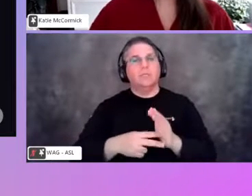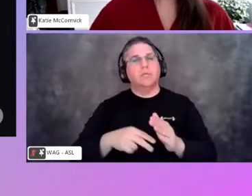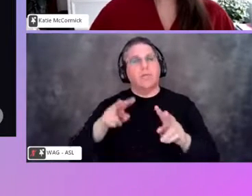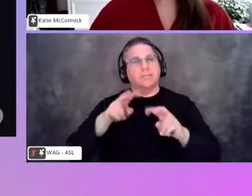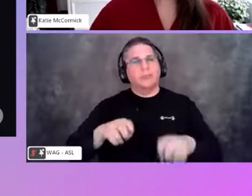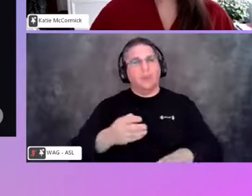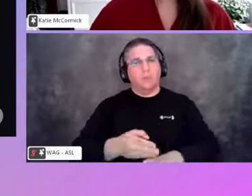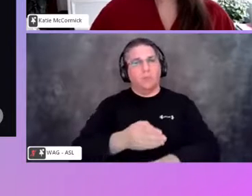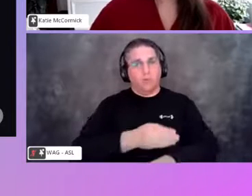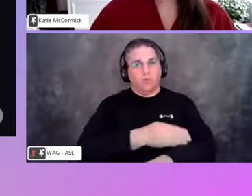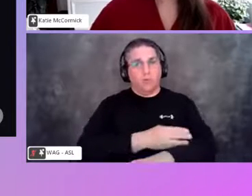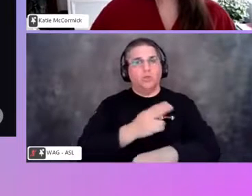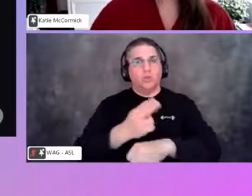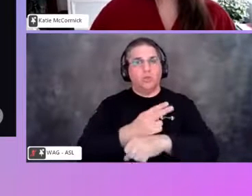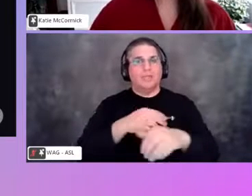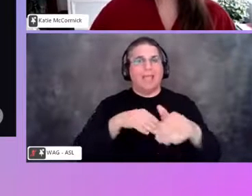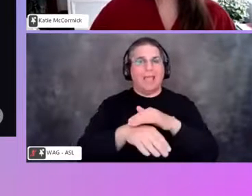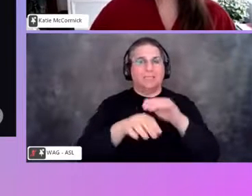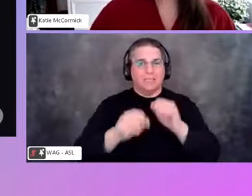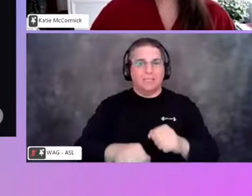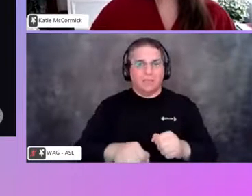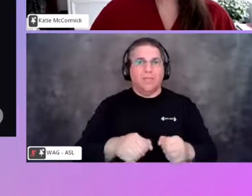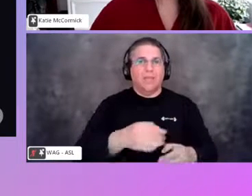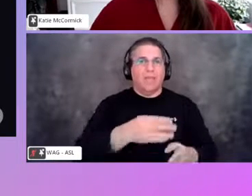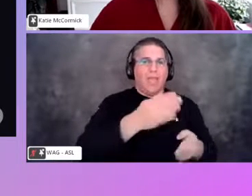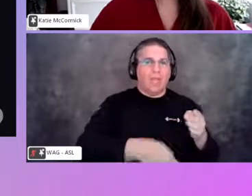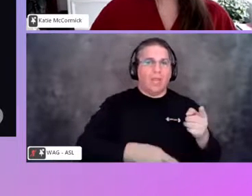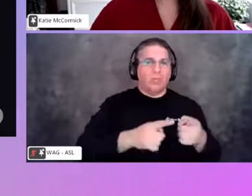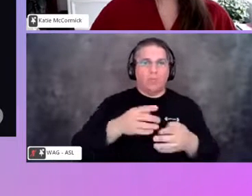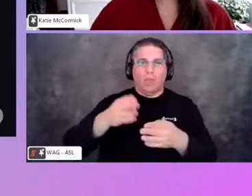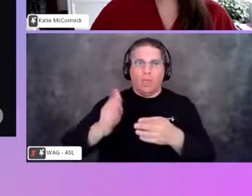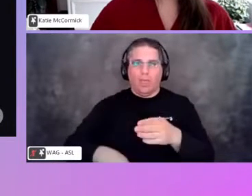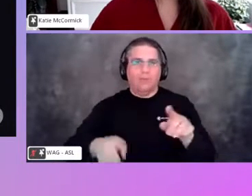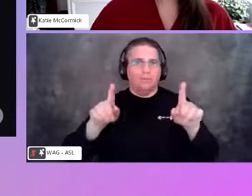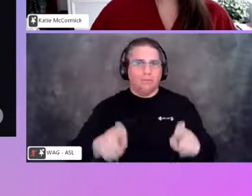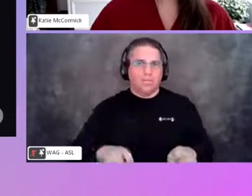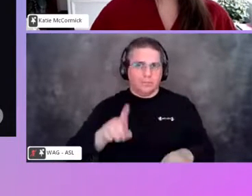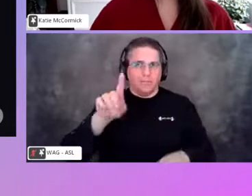using accessibility violation data. lenting And dynamic analysis determines the